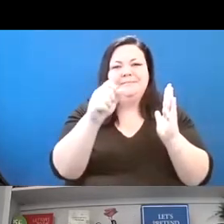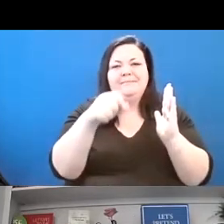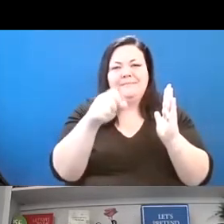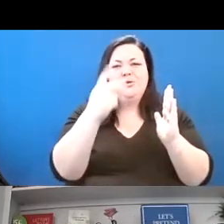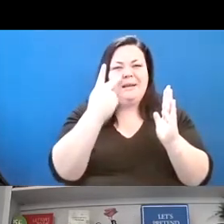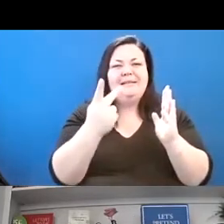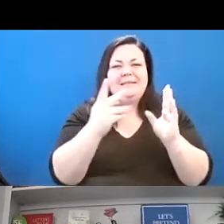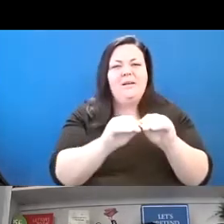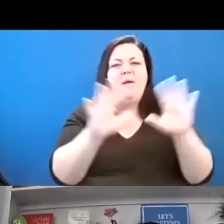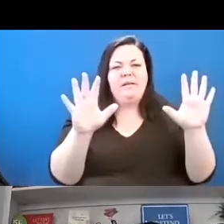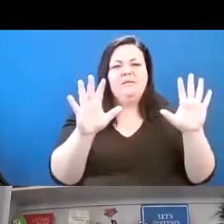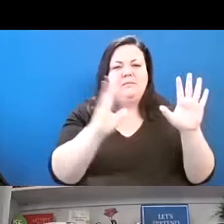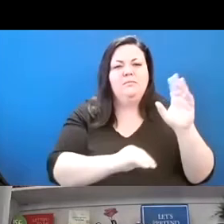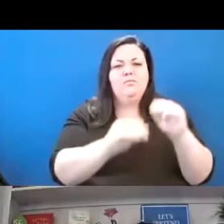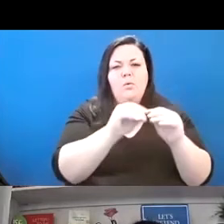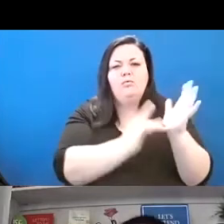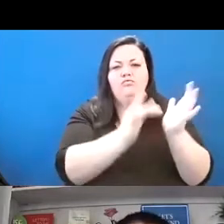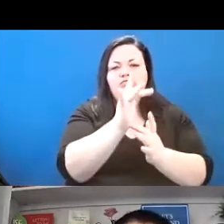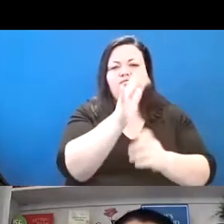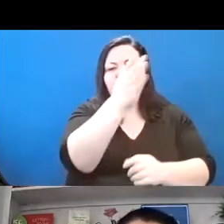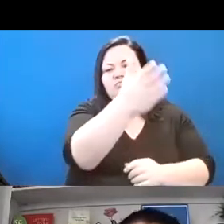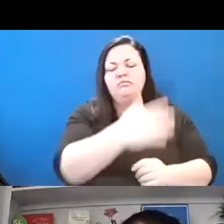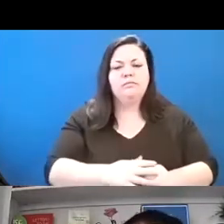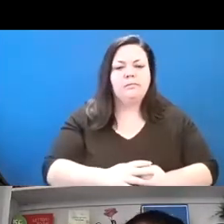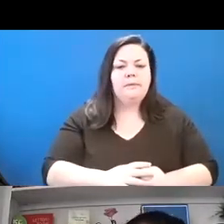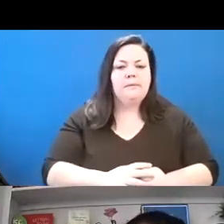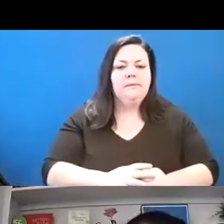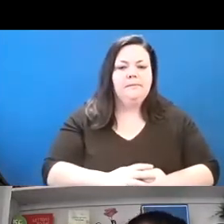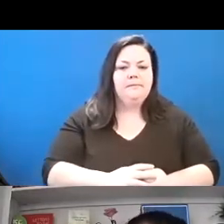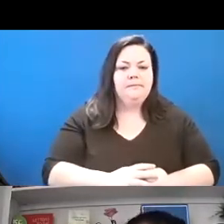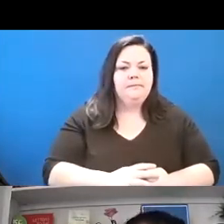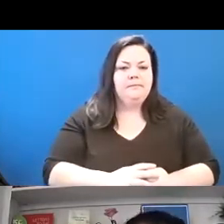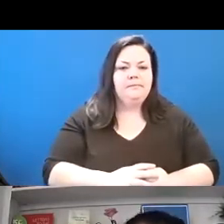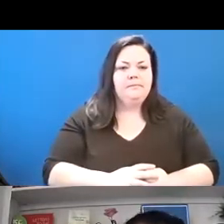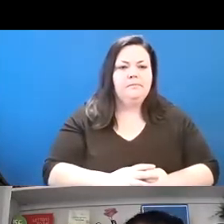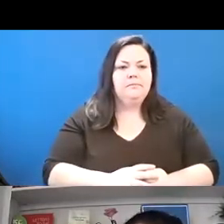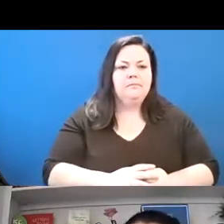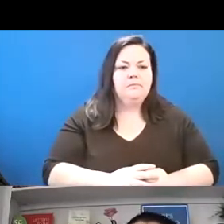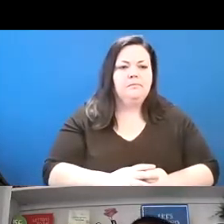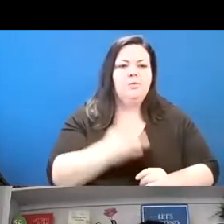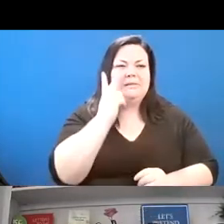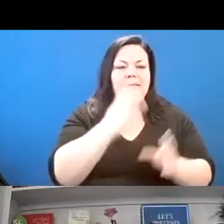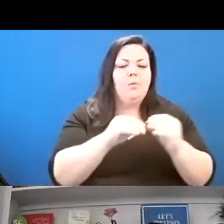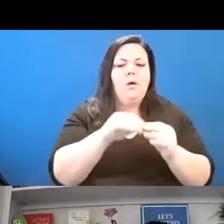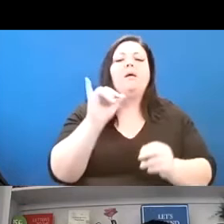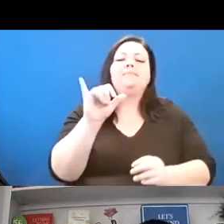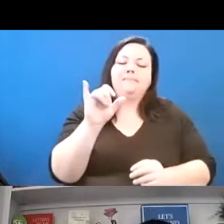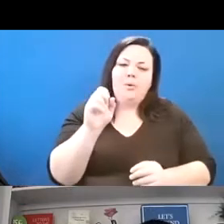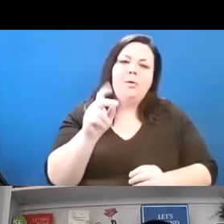you see more of it the image within the image you see more of it behind it okay the downside of our